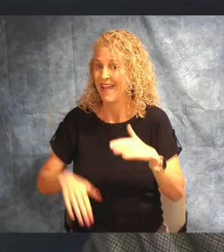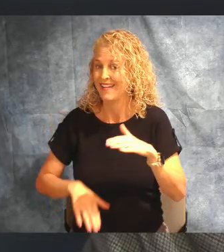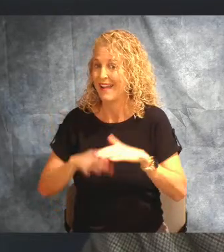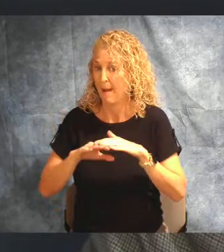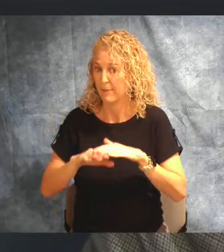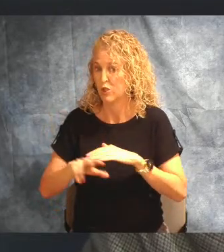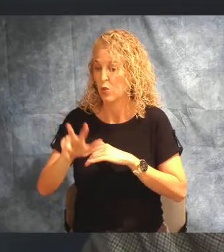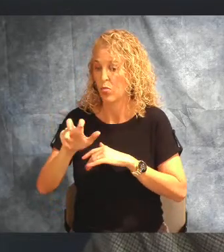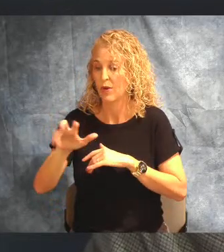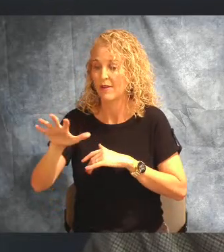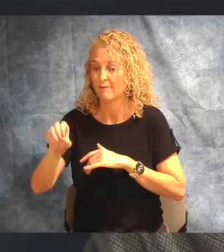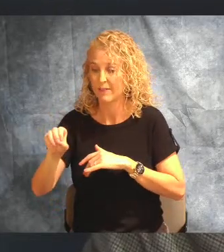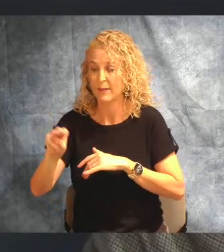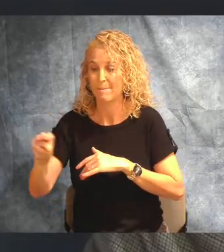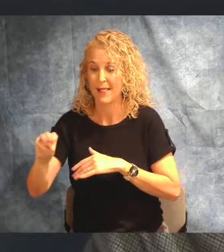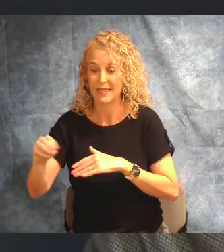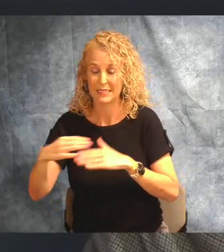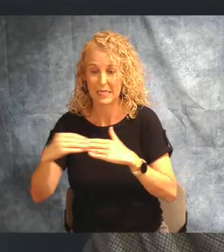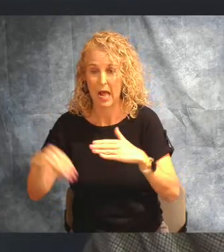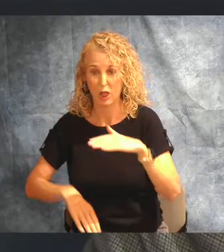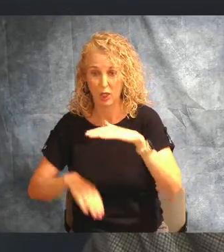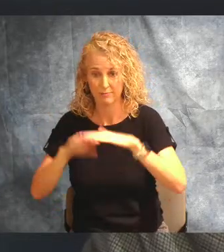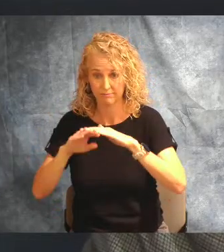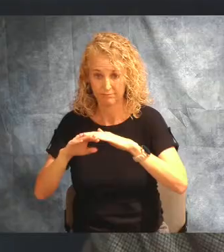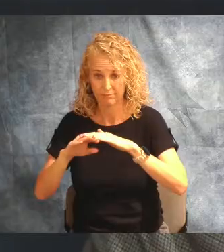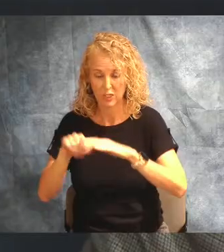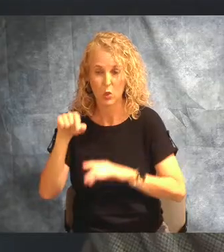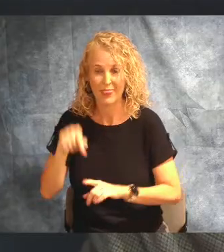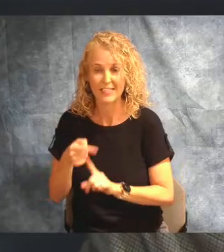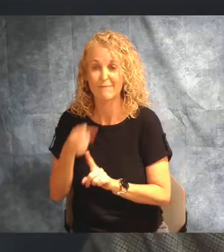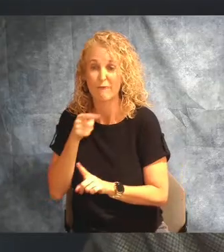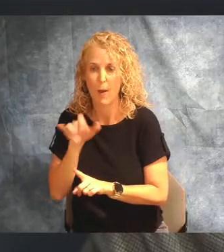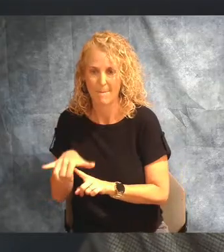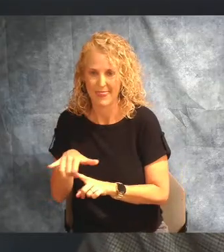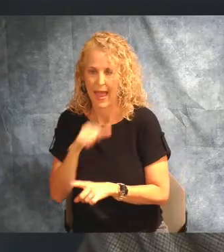you million dollar cap that we created. Just want to make sure people recognize that this is